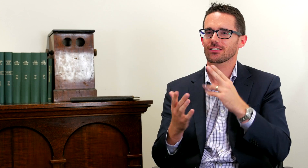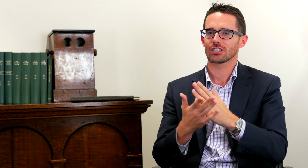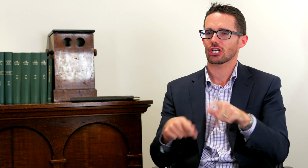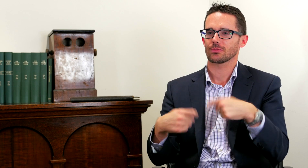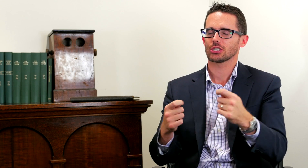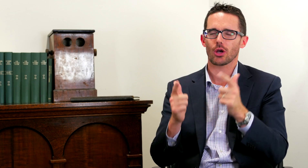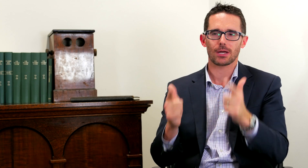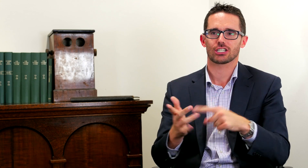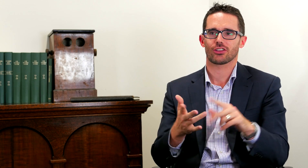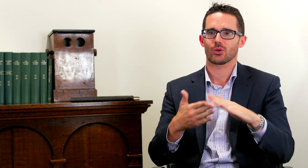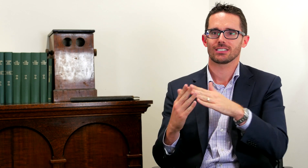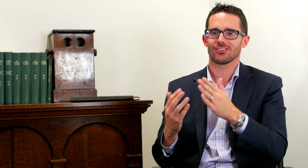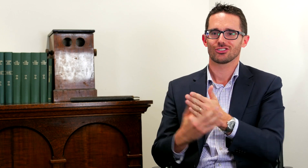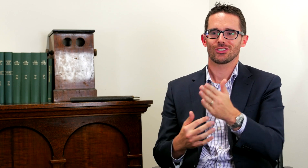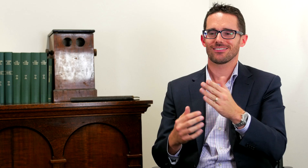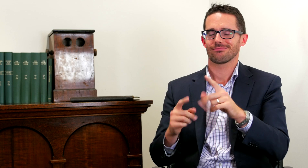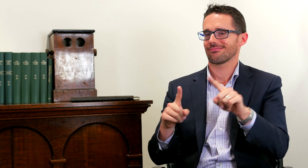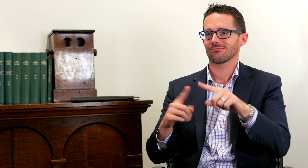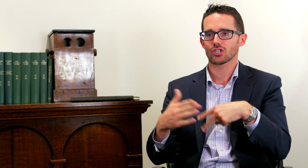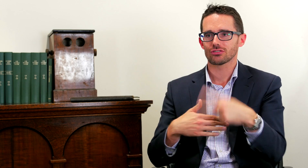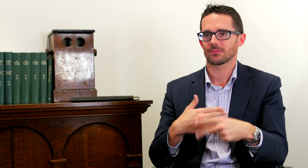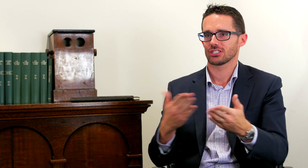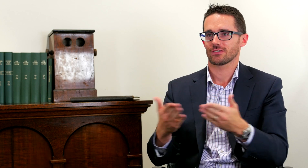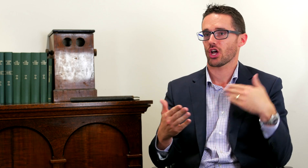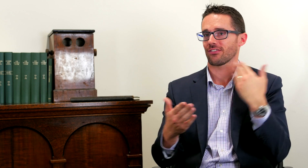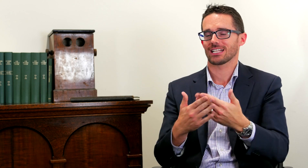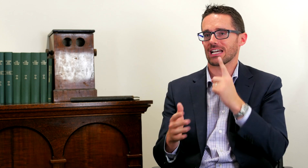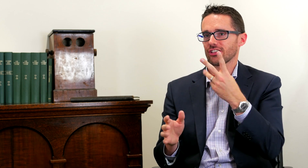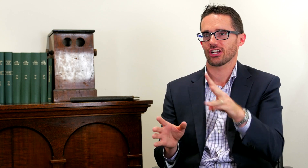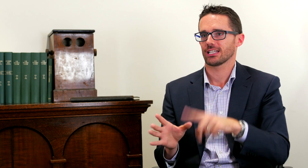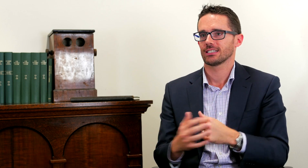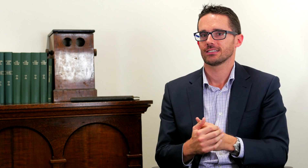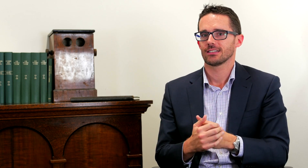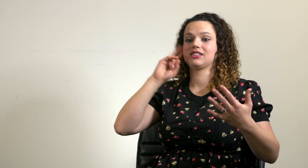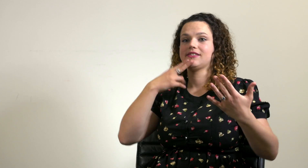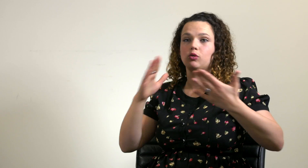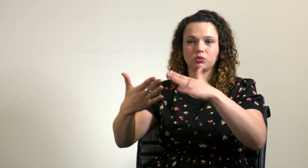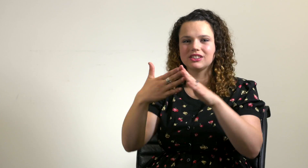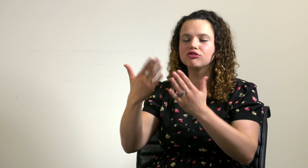I think Vicdeaf contributes so much to the community through various programs and services and has over the last 130 years.